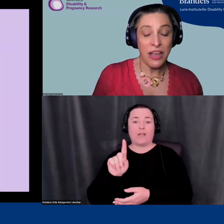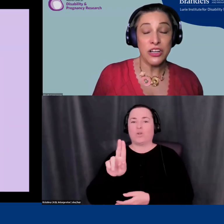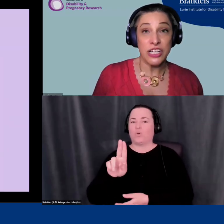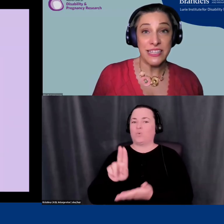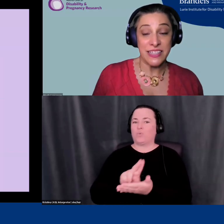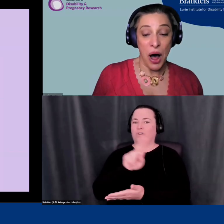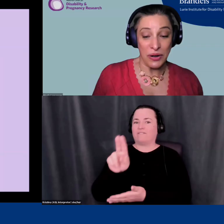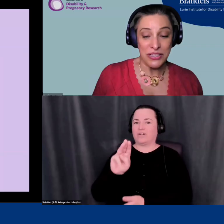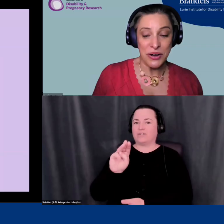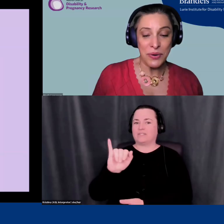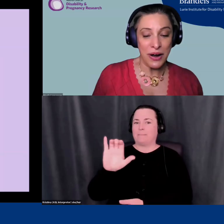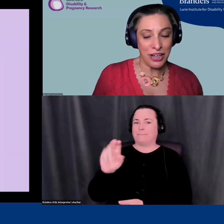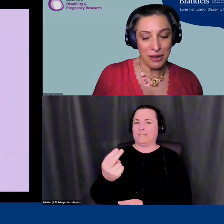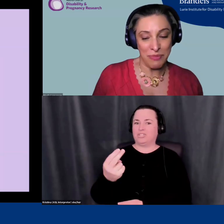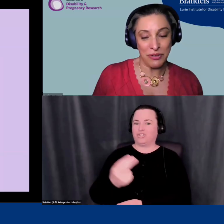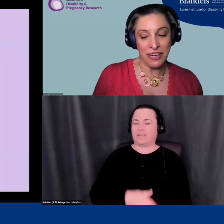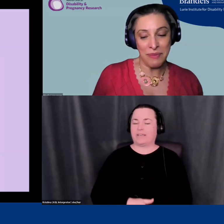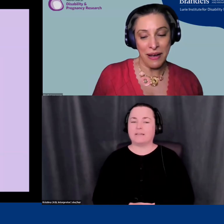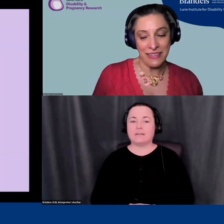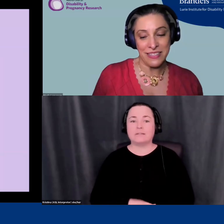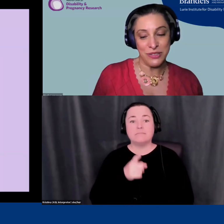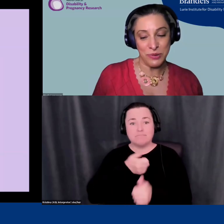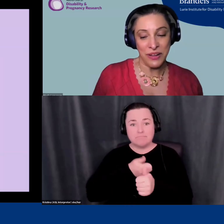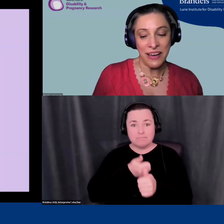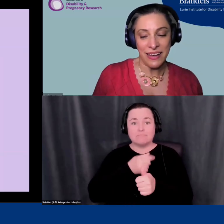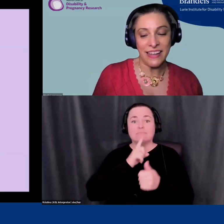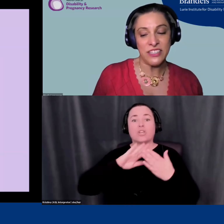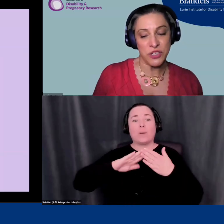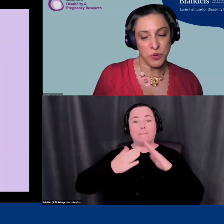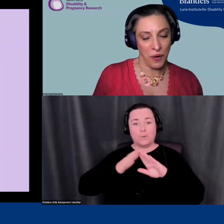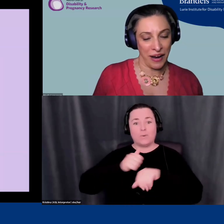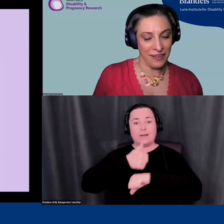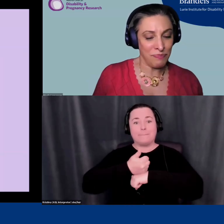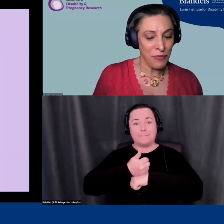She is also a community -based doula in Detroit.